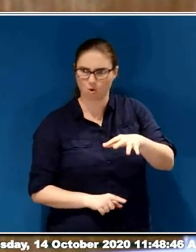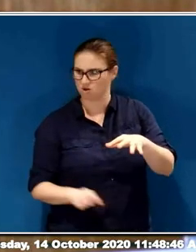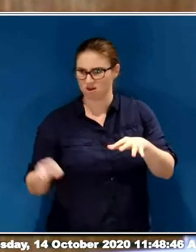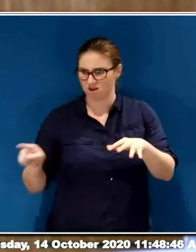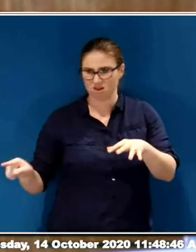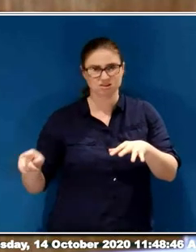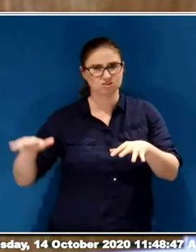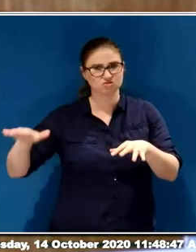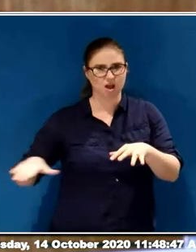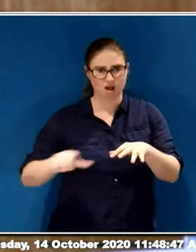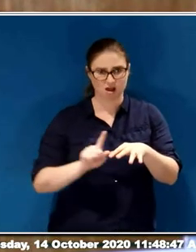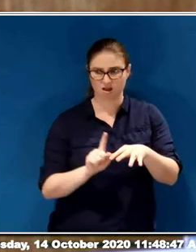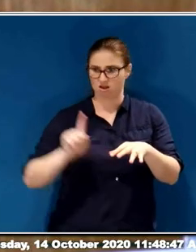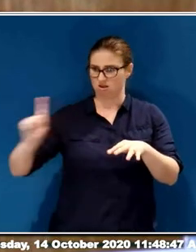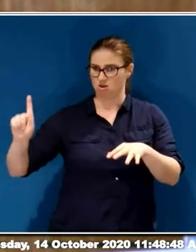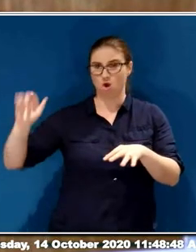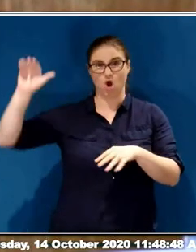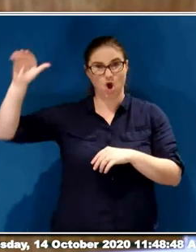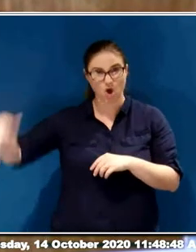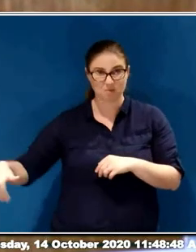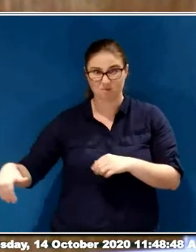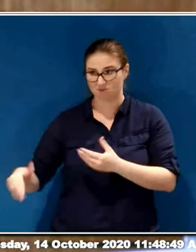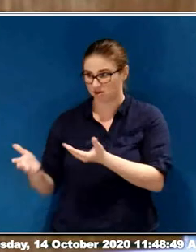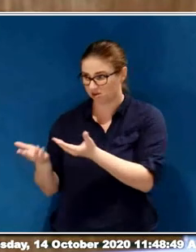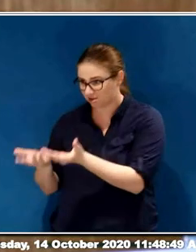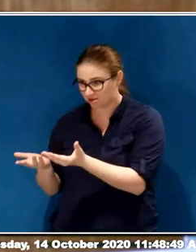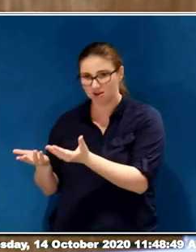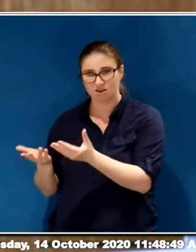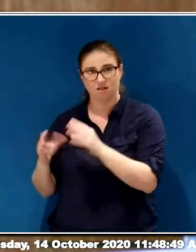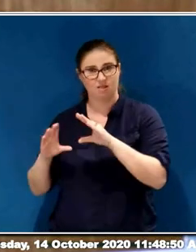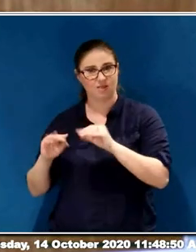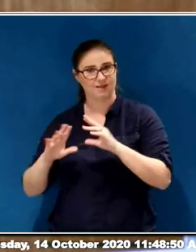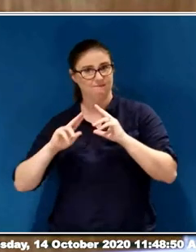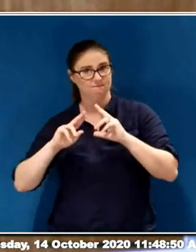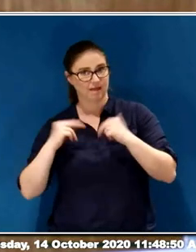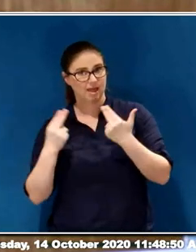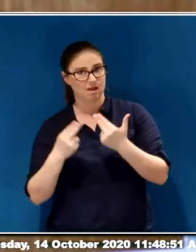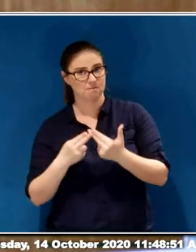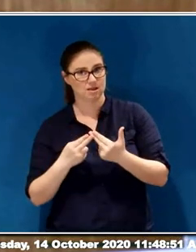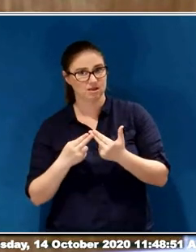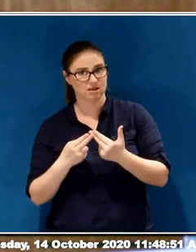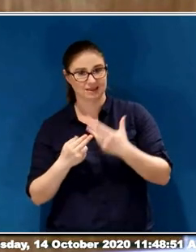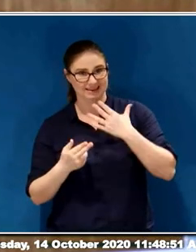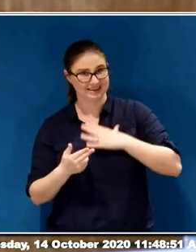And then I guess the family then need to work with the school to resolve that